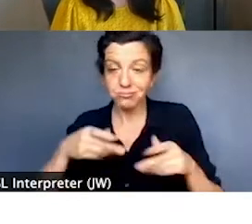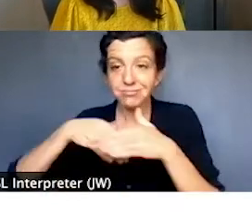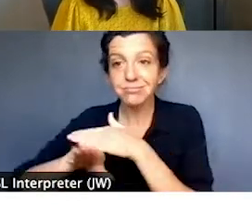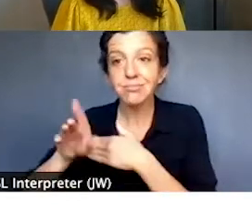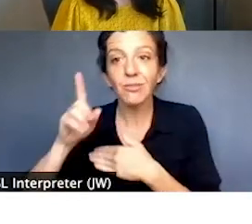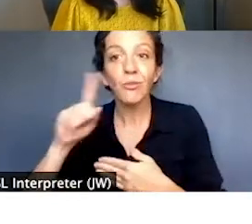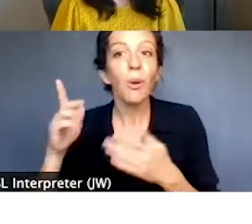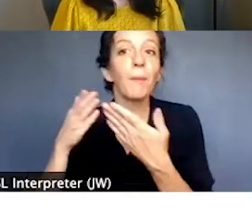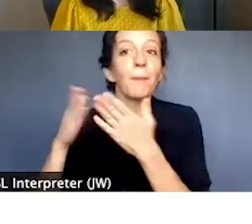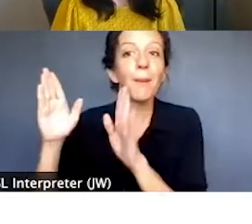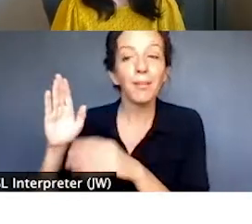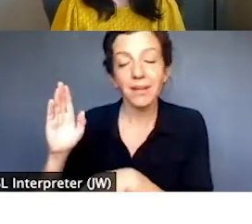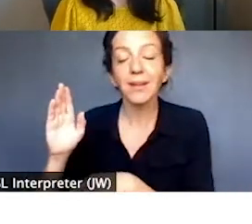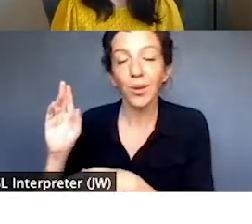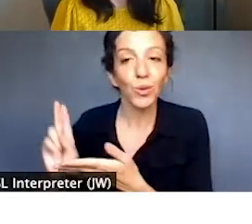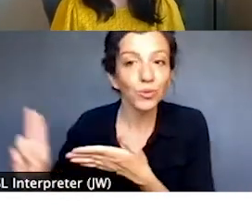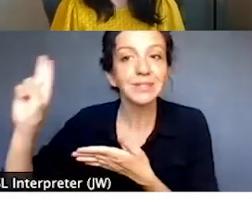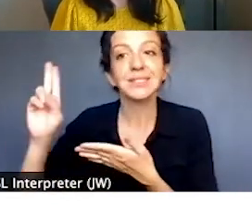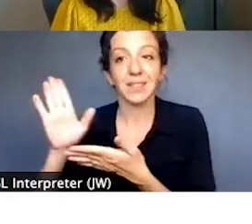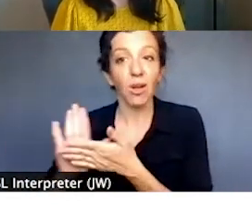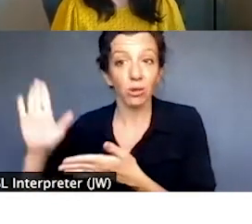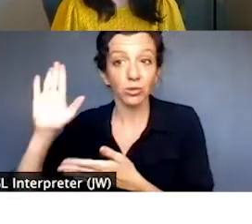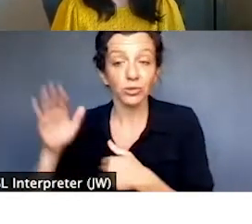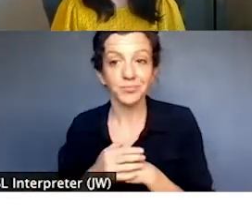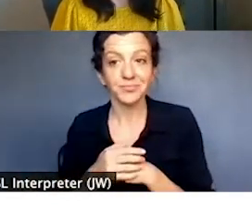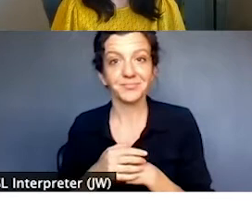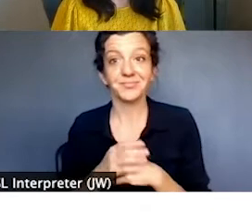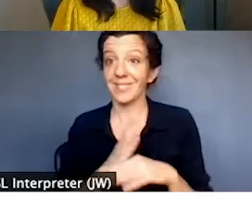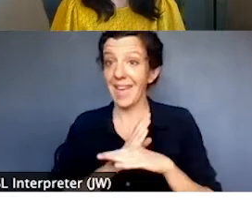So this is a way where you are not considering one of the characteristics that was banned by 209.